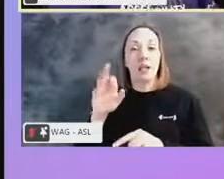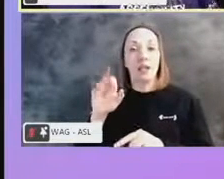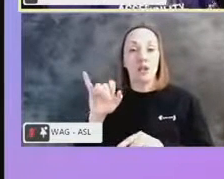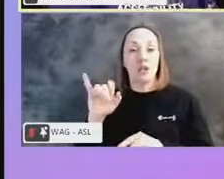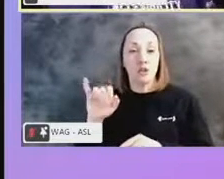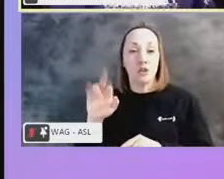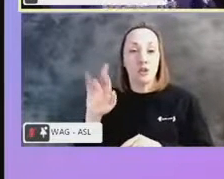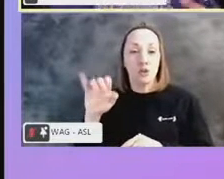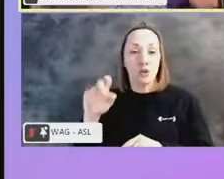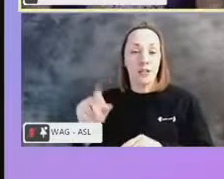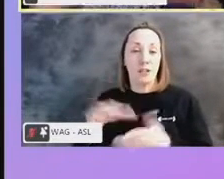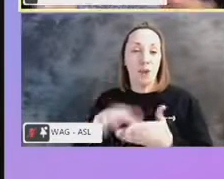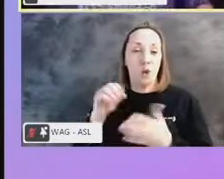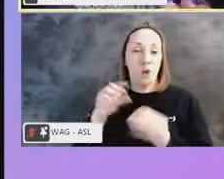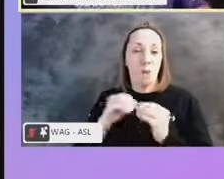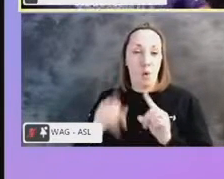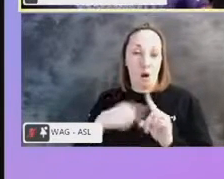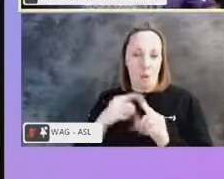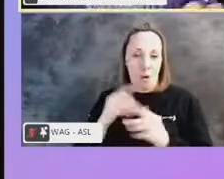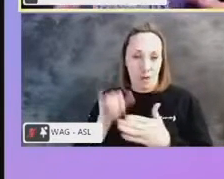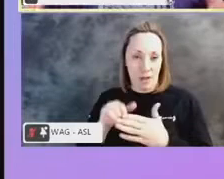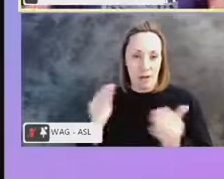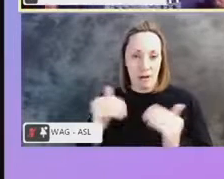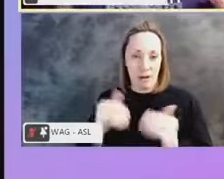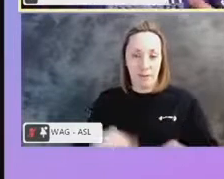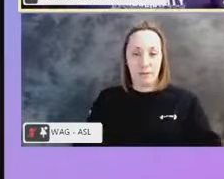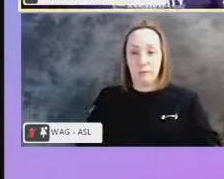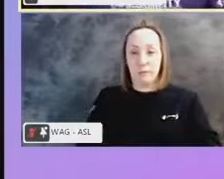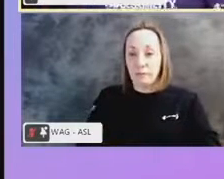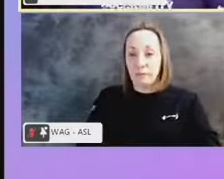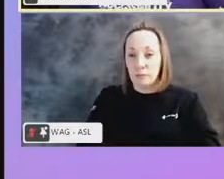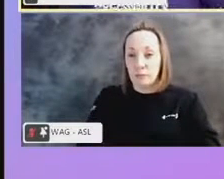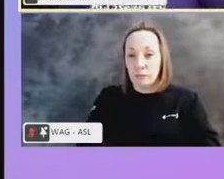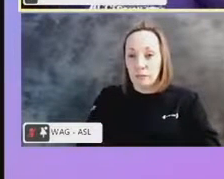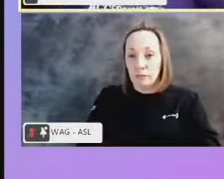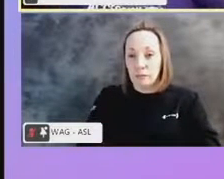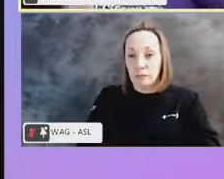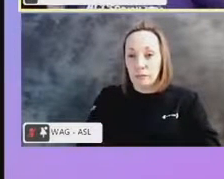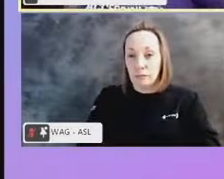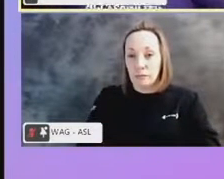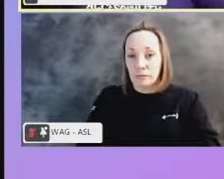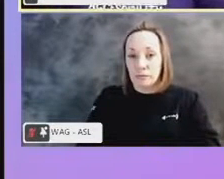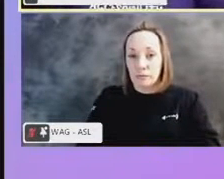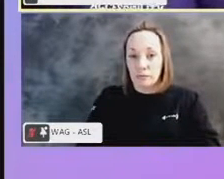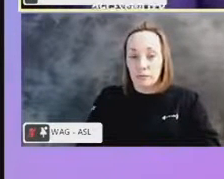idea. It's applied to a different context with of course different tips and tricks to learn more about